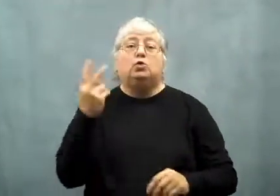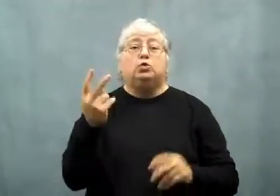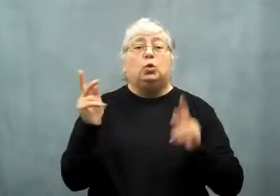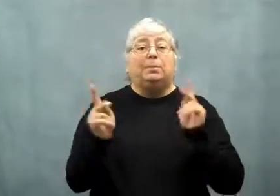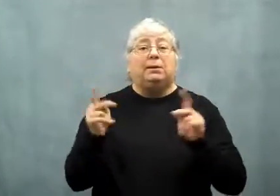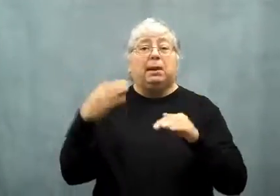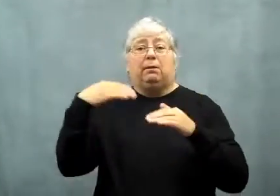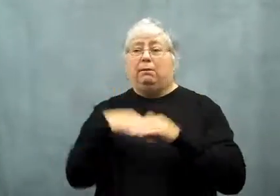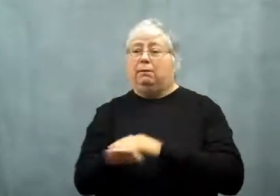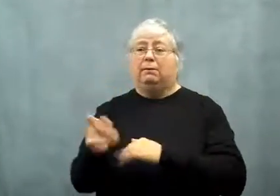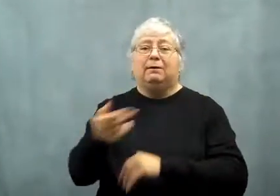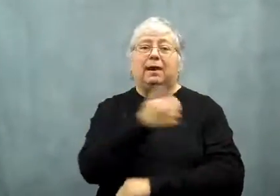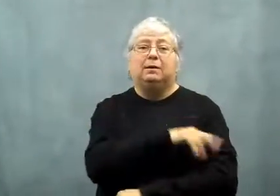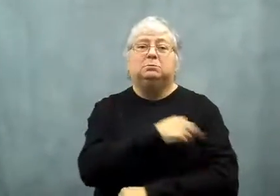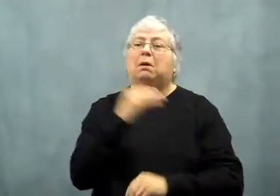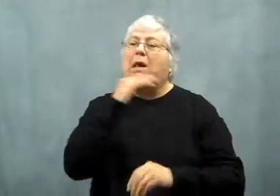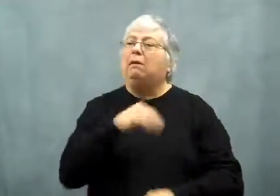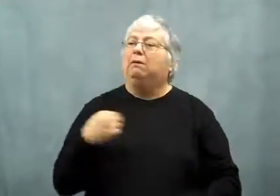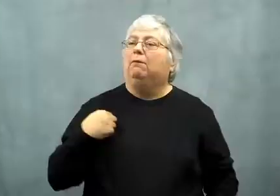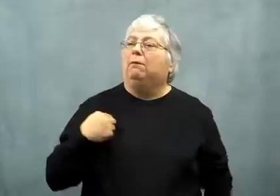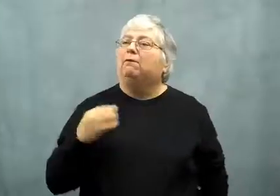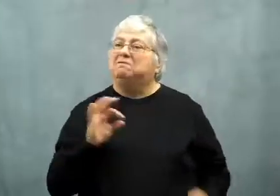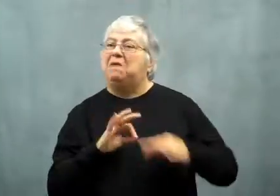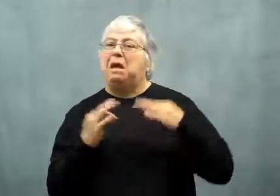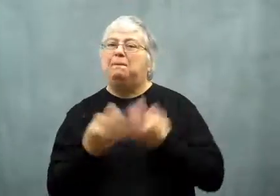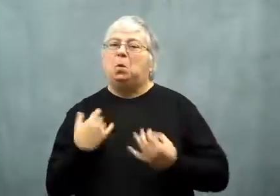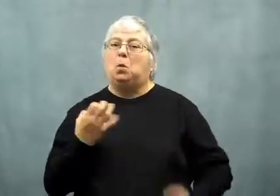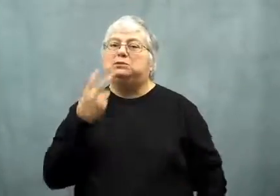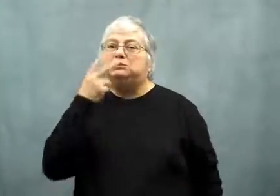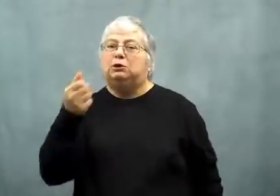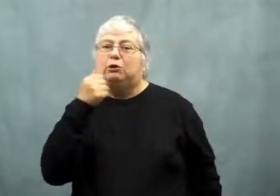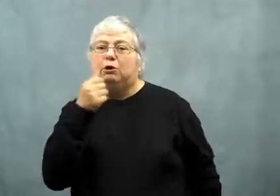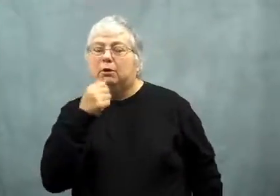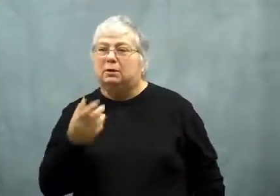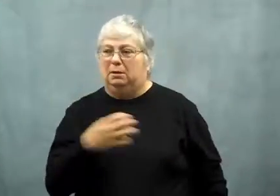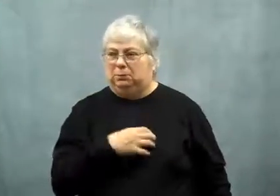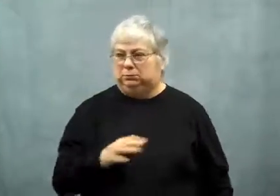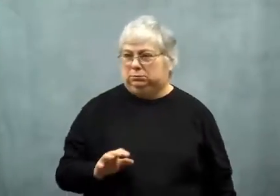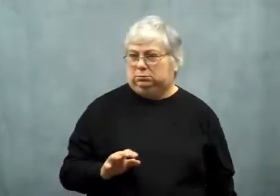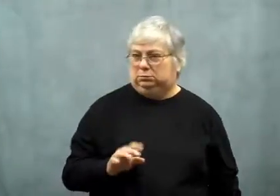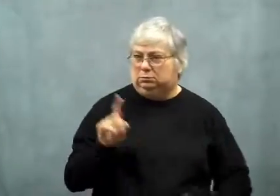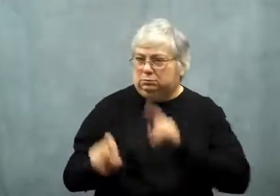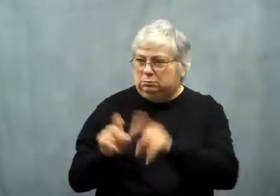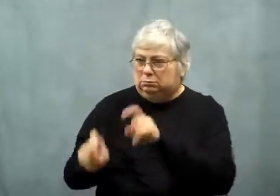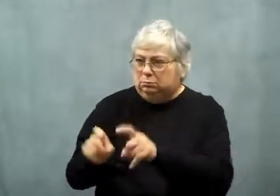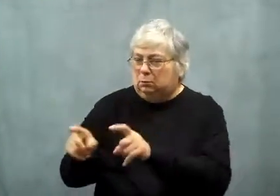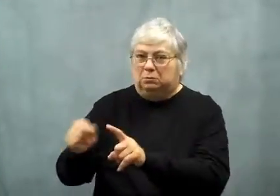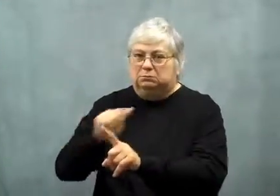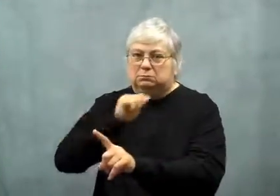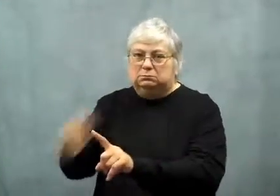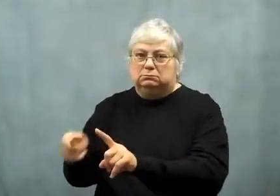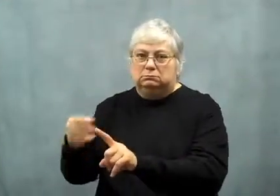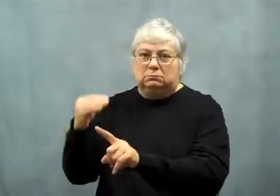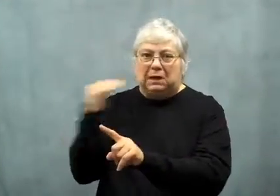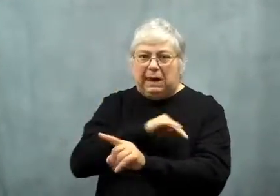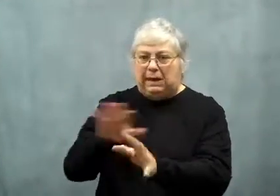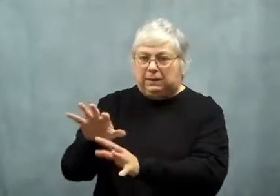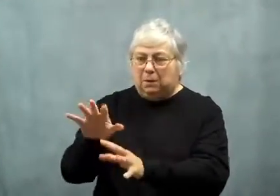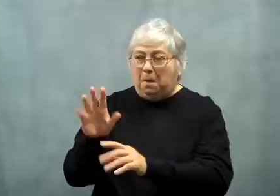two people entered the hospital falsely claiming they were family, asking to see her.